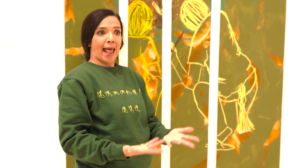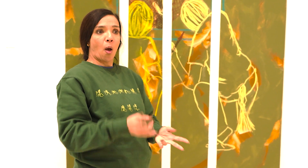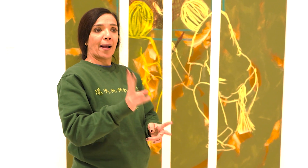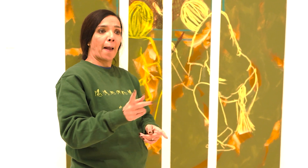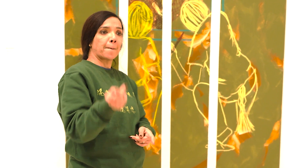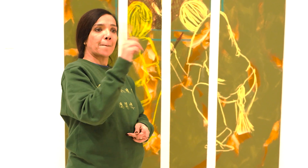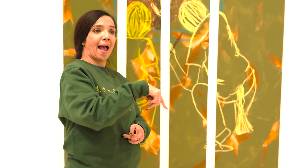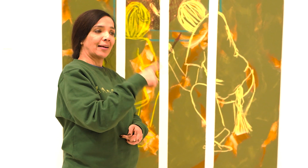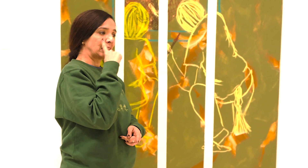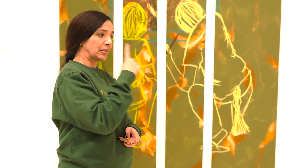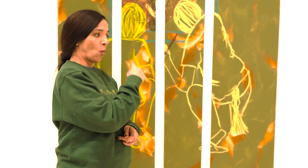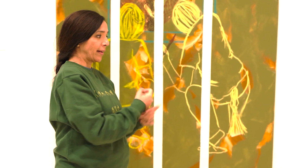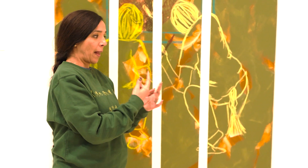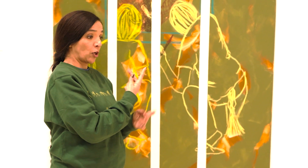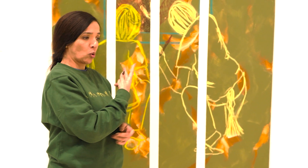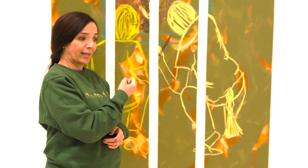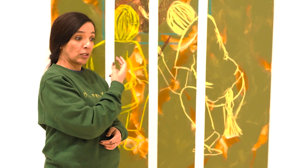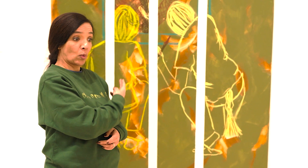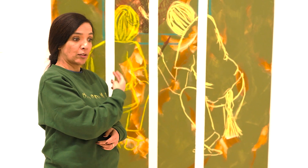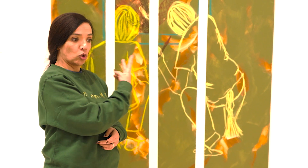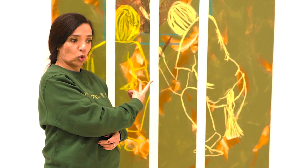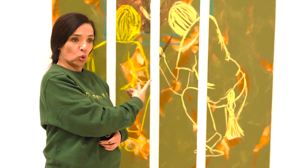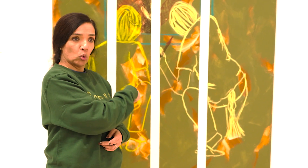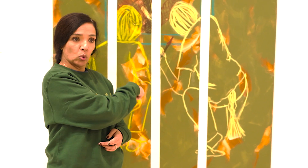and when I look back at it, I think I should do a new one--